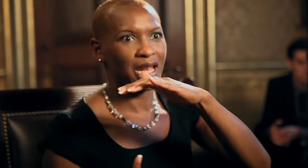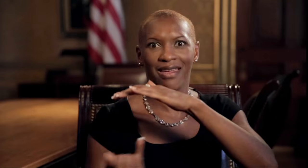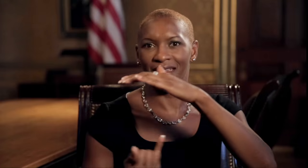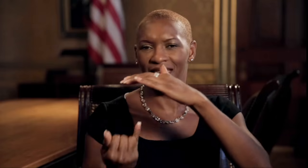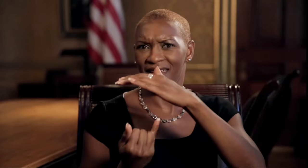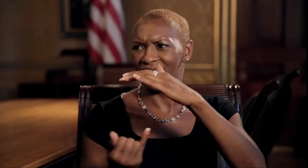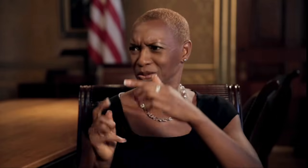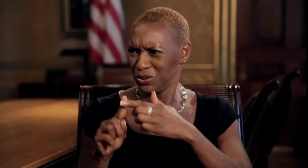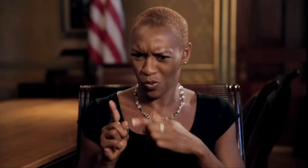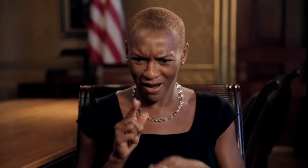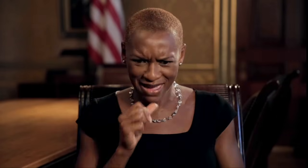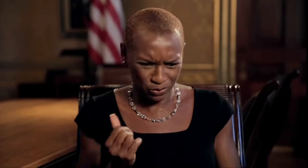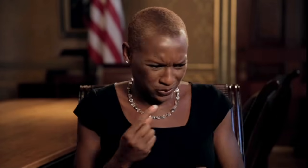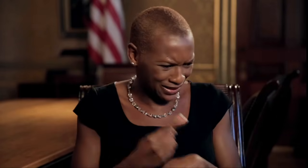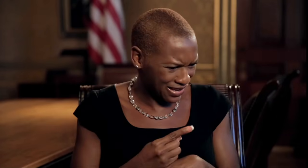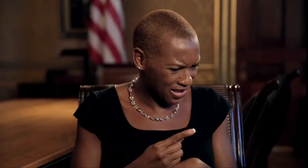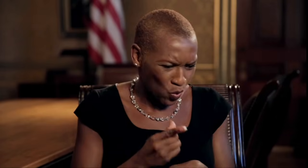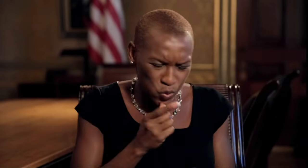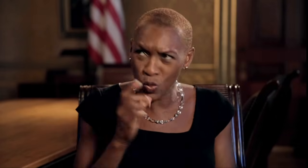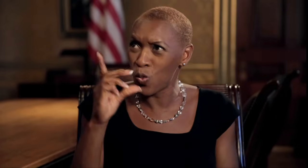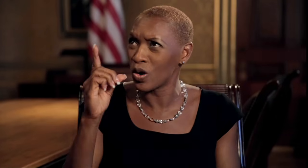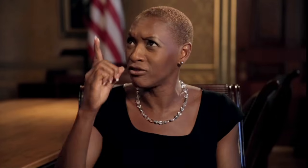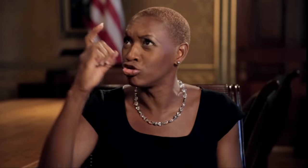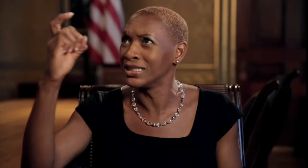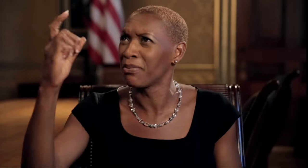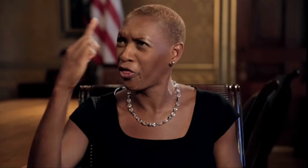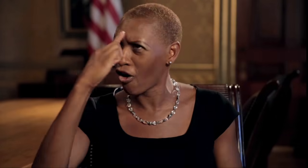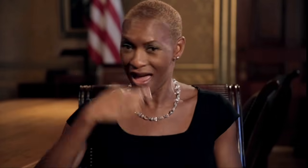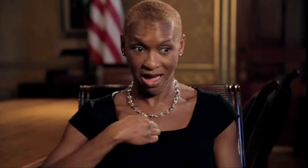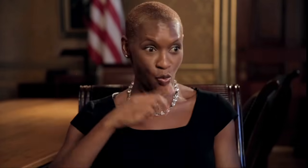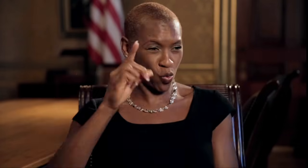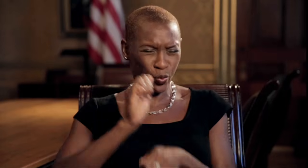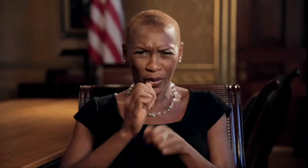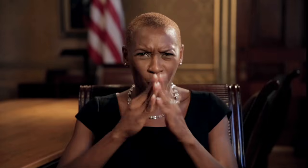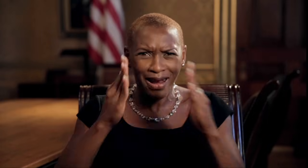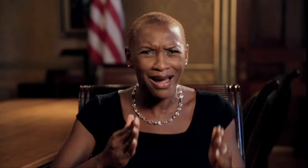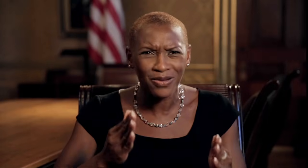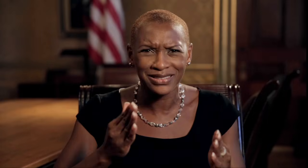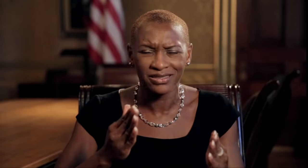I was isolated. To go from isolation to where I am today, who would have dreamed or thought I would work in the White House?